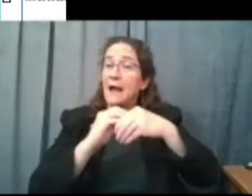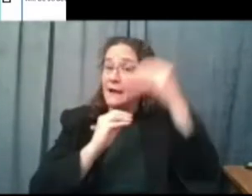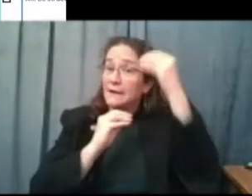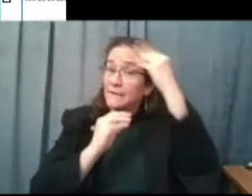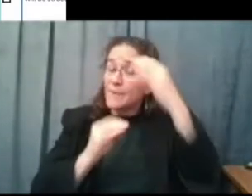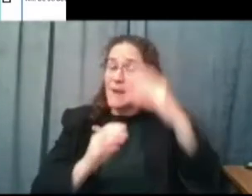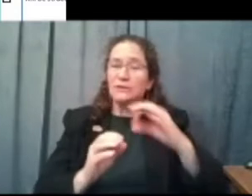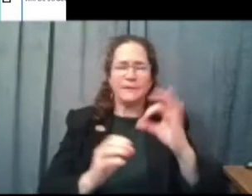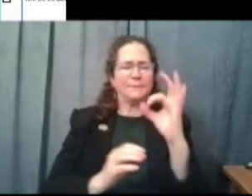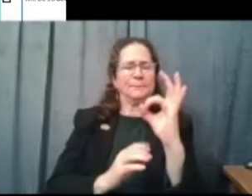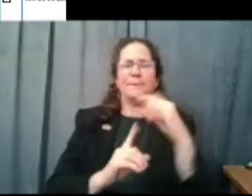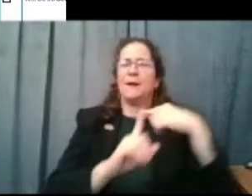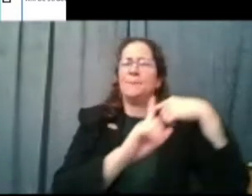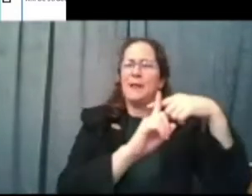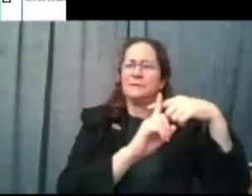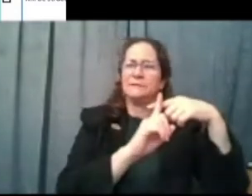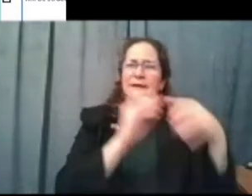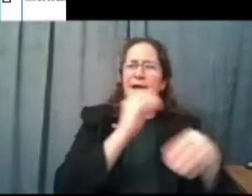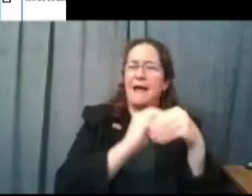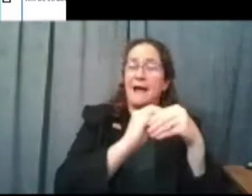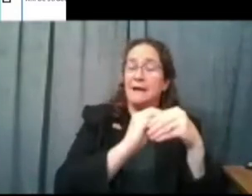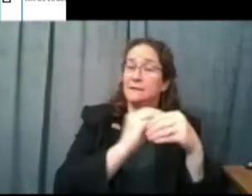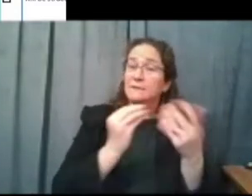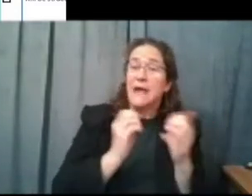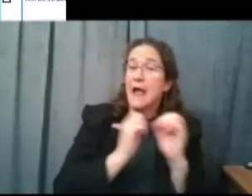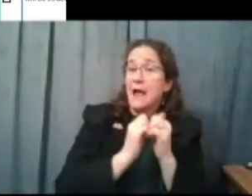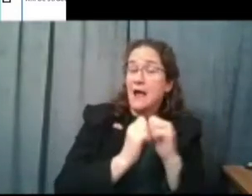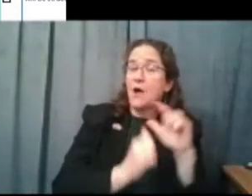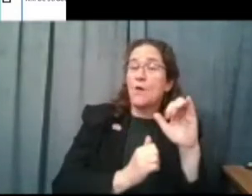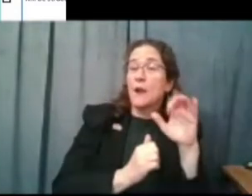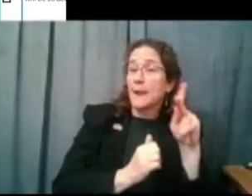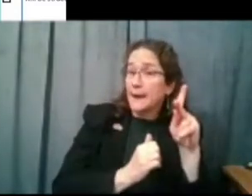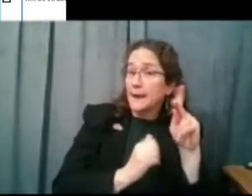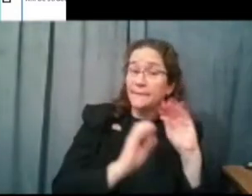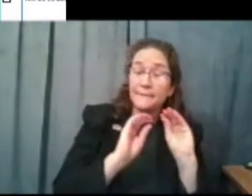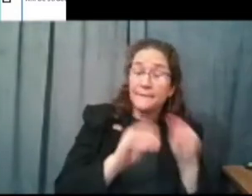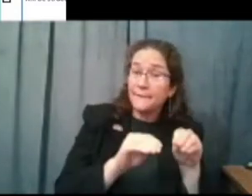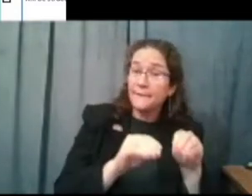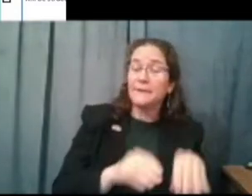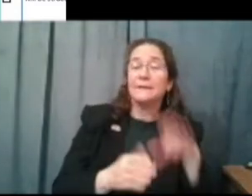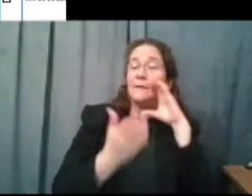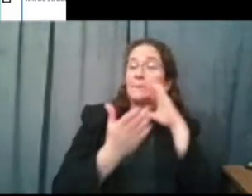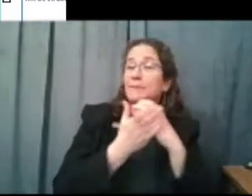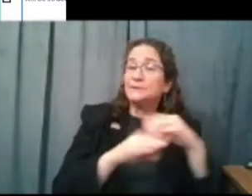You can put it in by a link or a picture. There's a variety of ways that you can add to this Padlet.